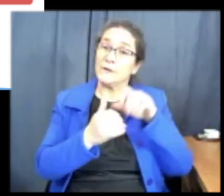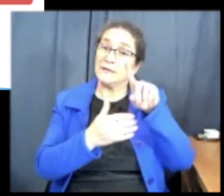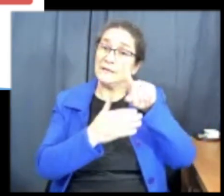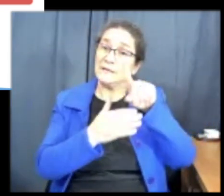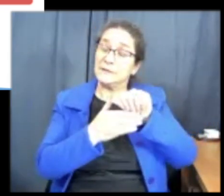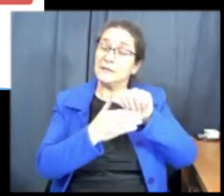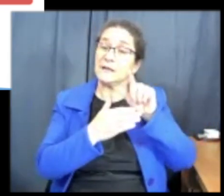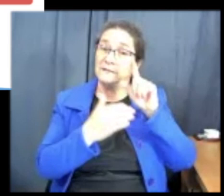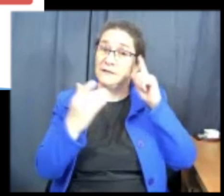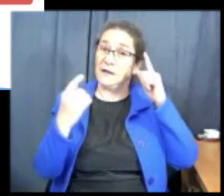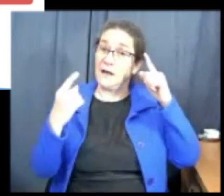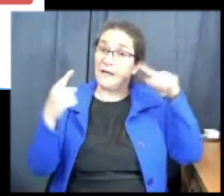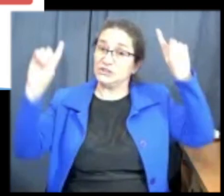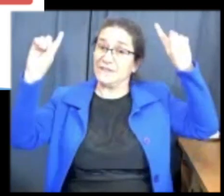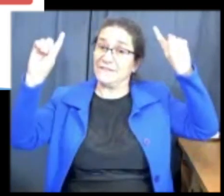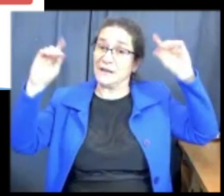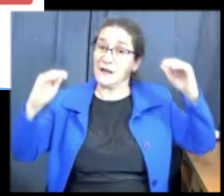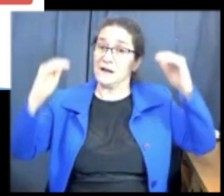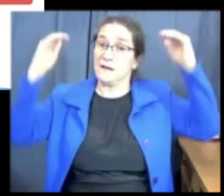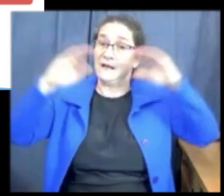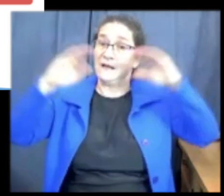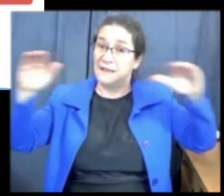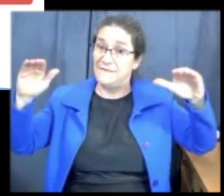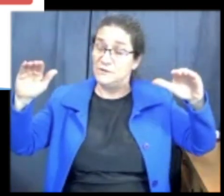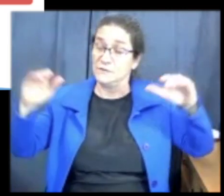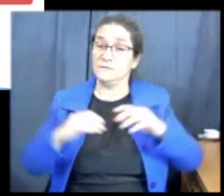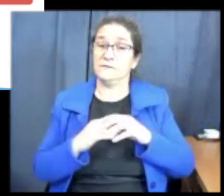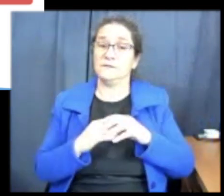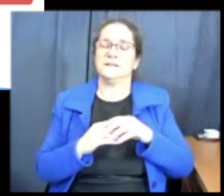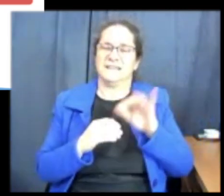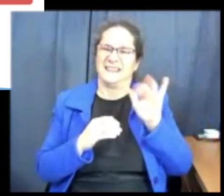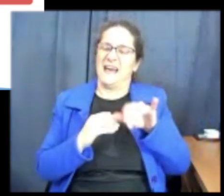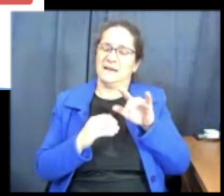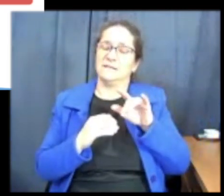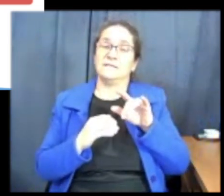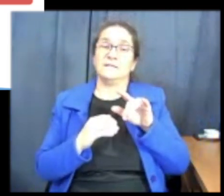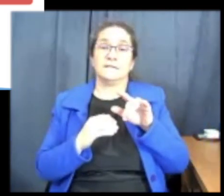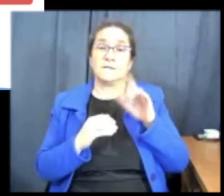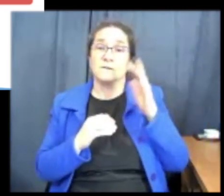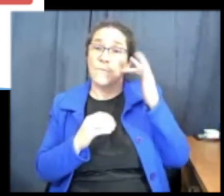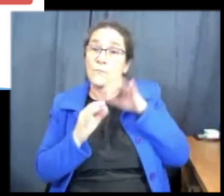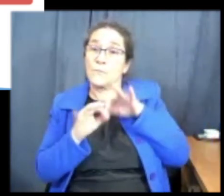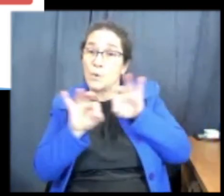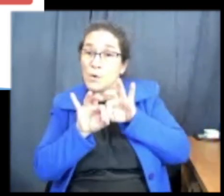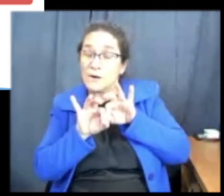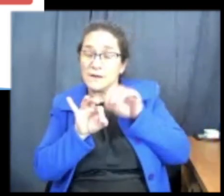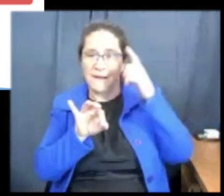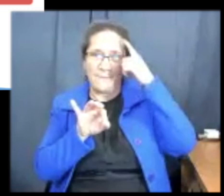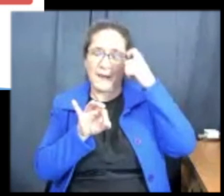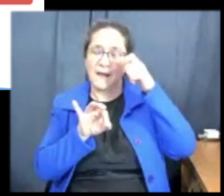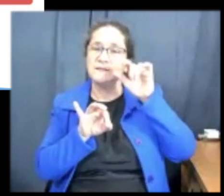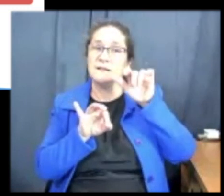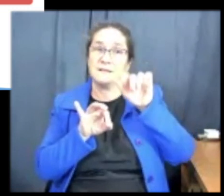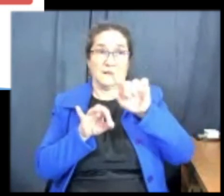And the reason this slide is so important is because these questions lead you to understand what indicators which